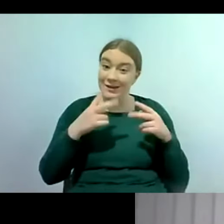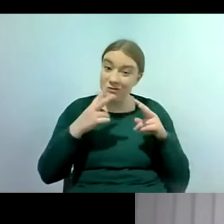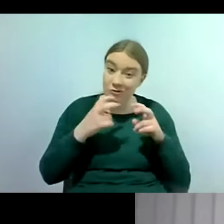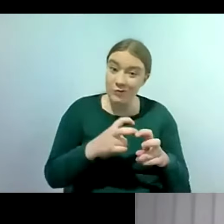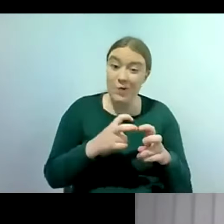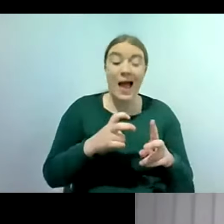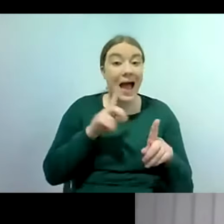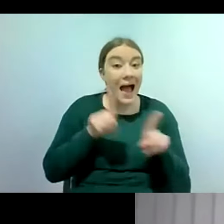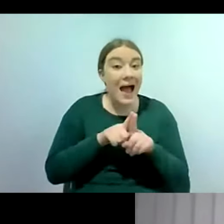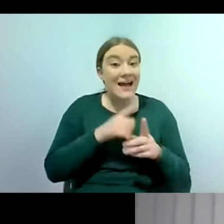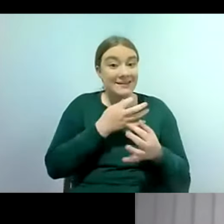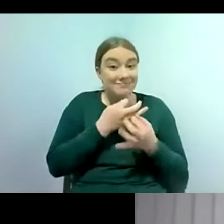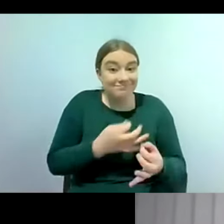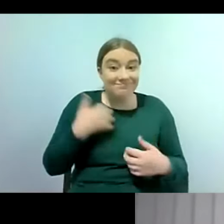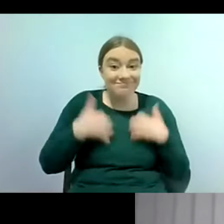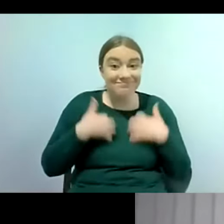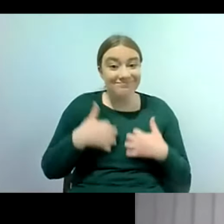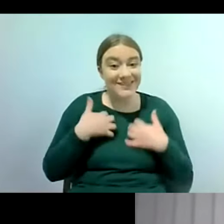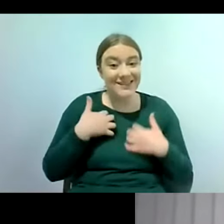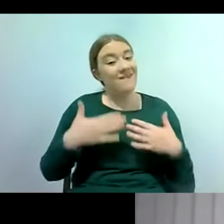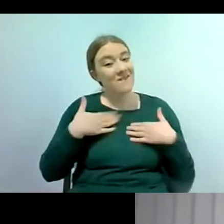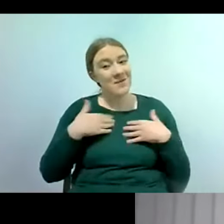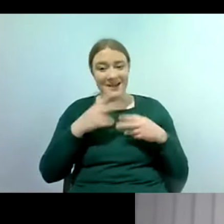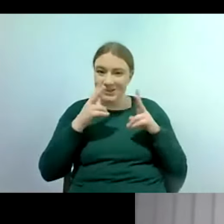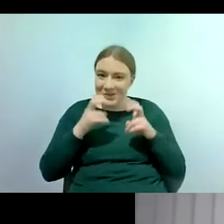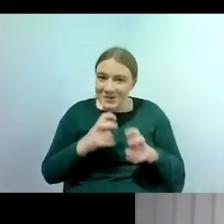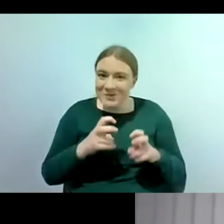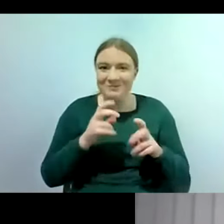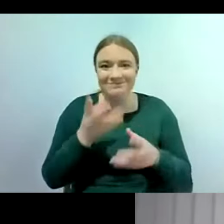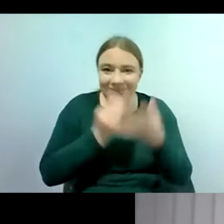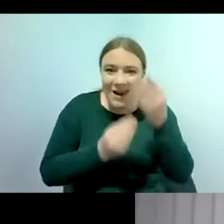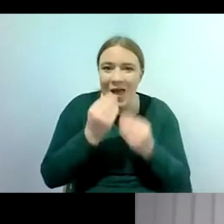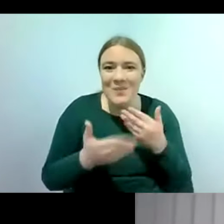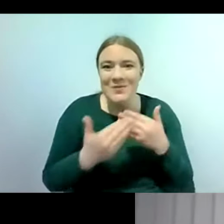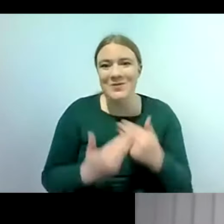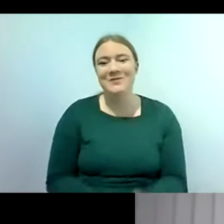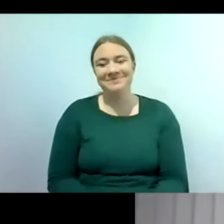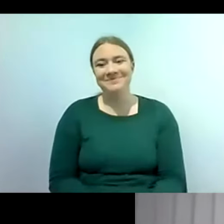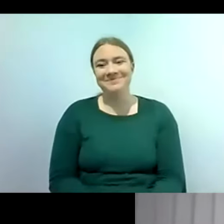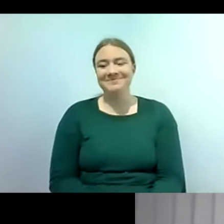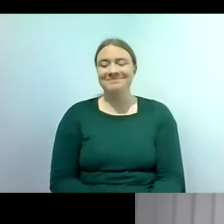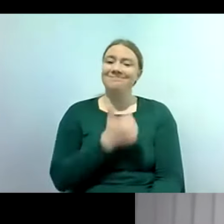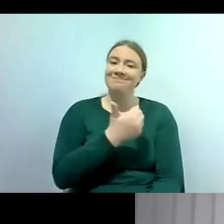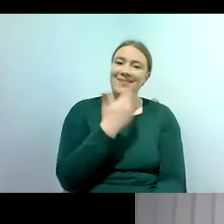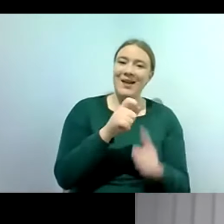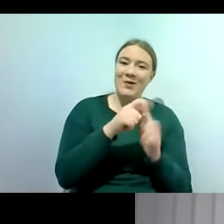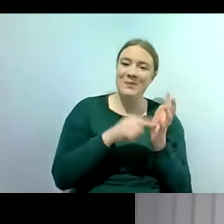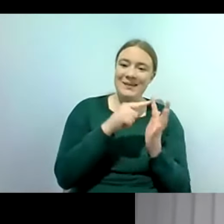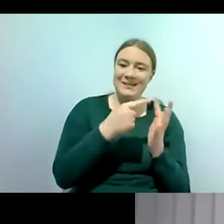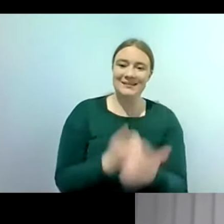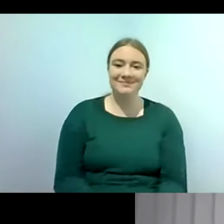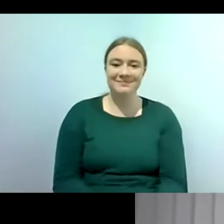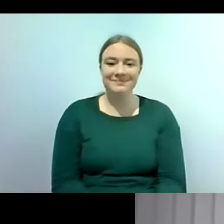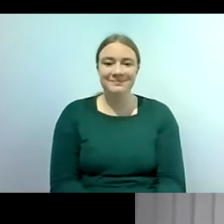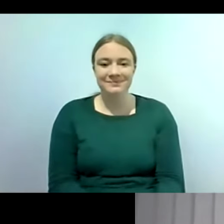for someone like me to um to try and get to the bottom of wonderful thanks pete um oh and we've